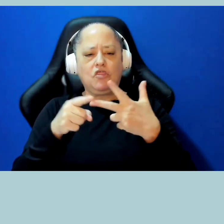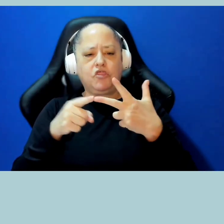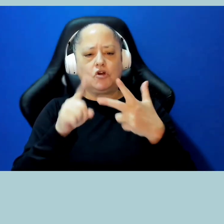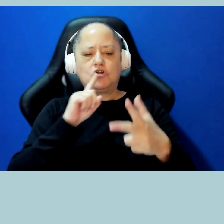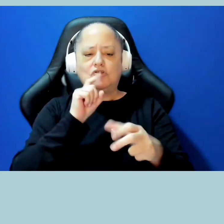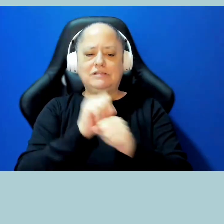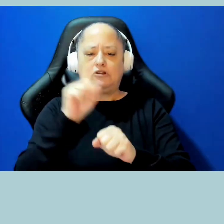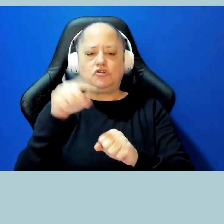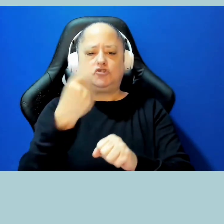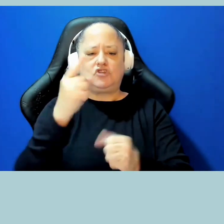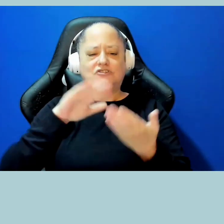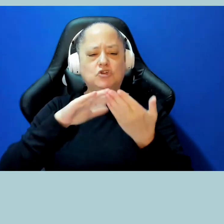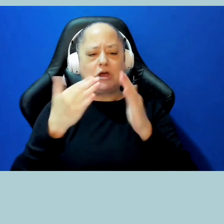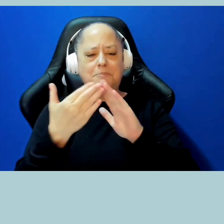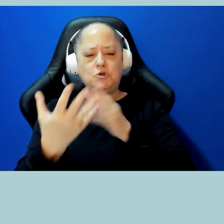engagement. So it's that important to us.